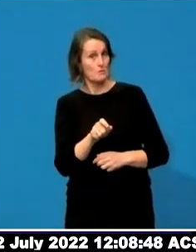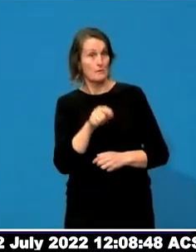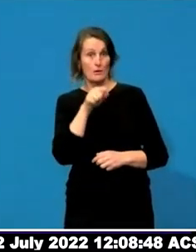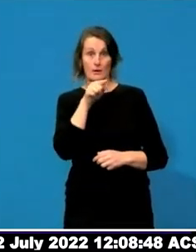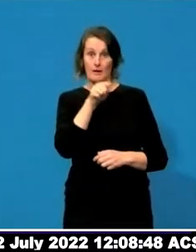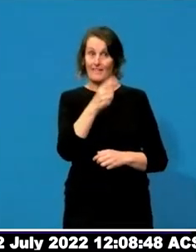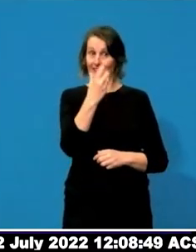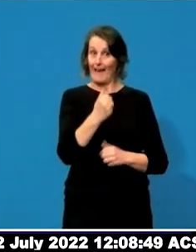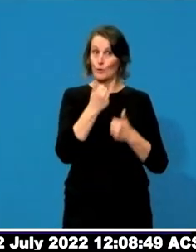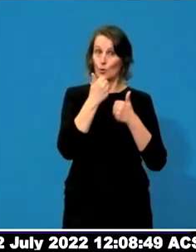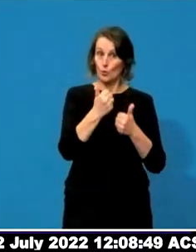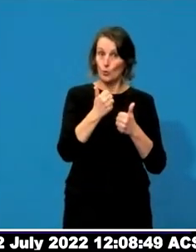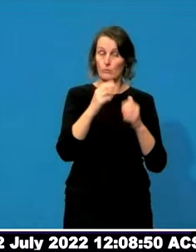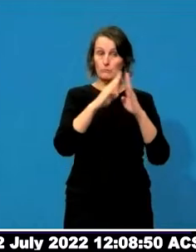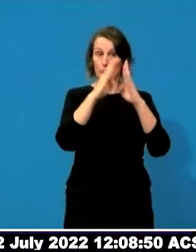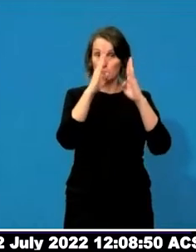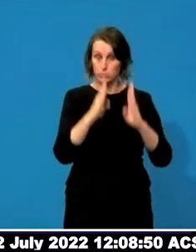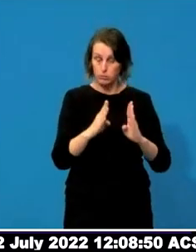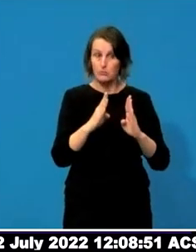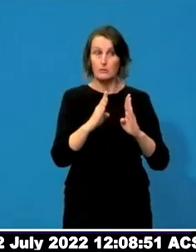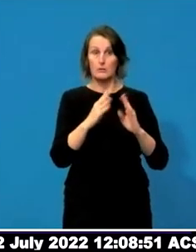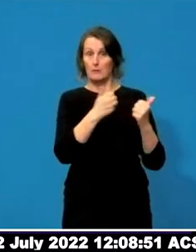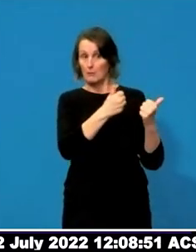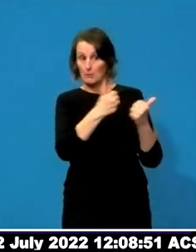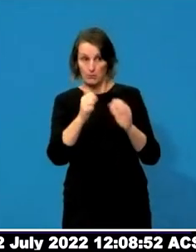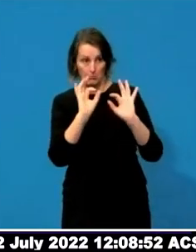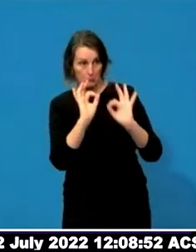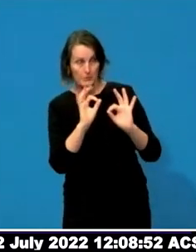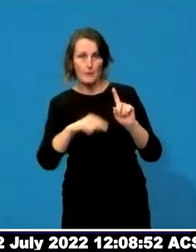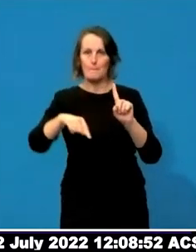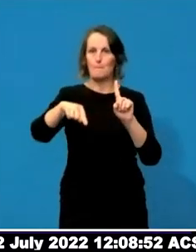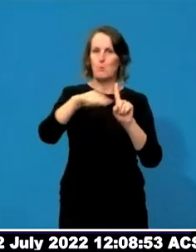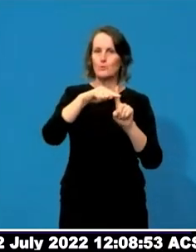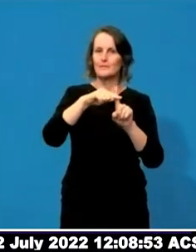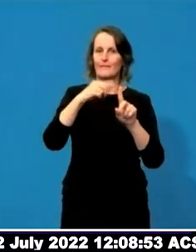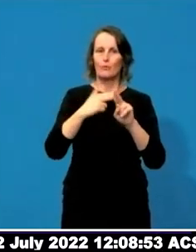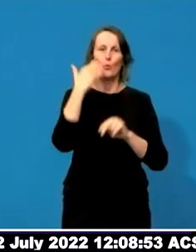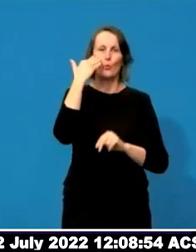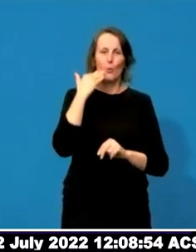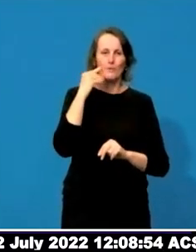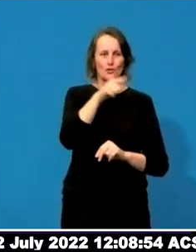that had a positive impact on her sense of wellbeing and safety.